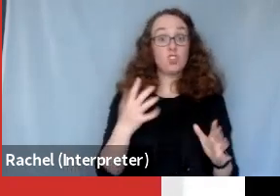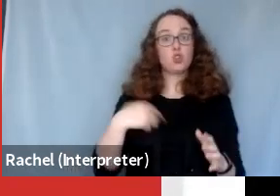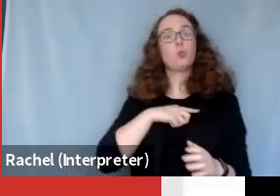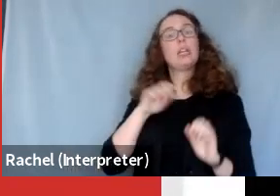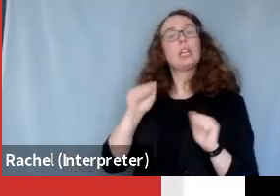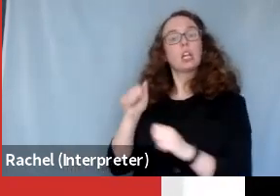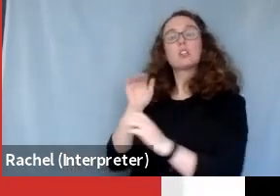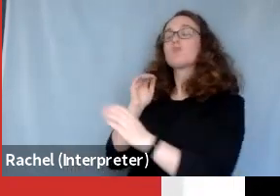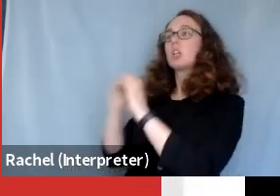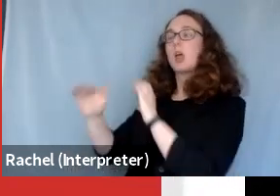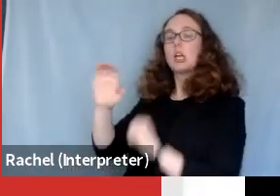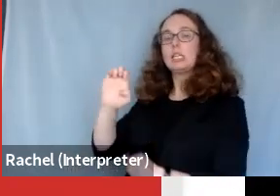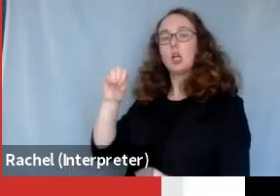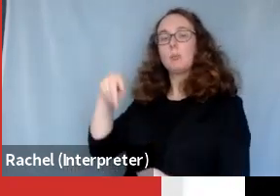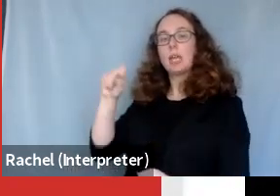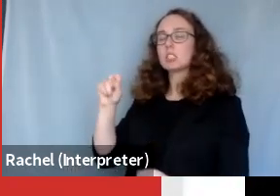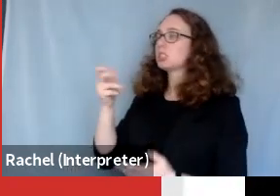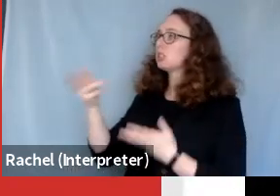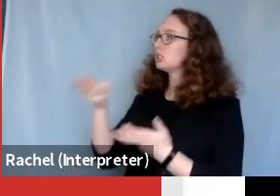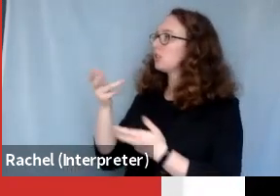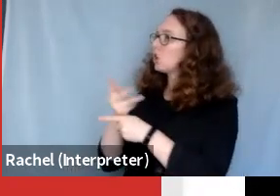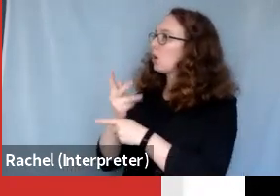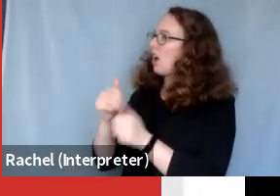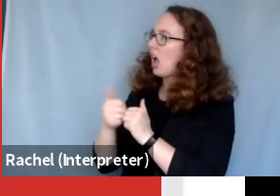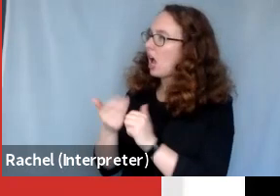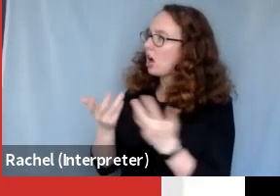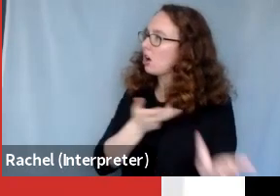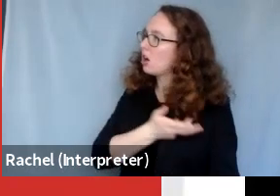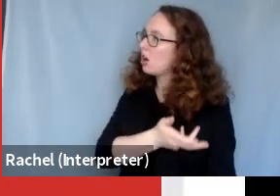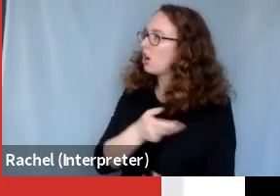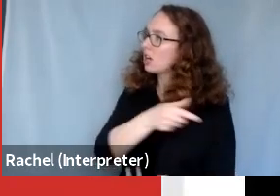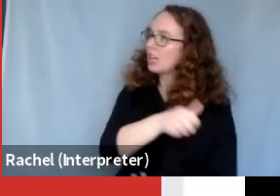for students that don't have that ID but we can certainly accommodate it